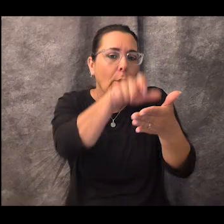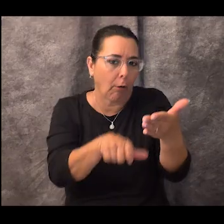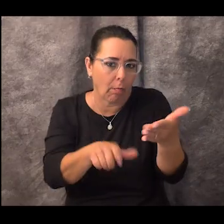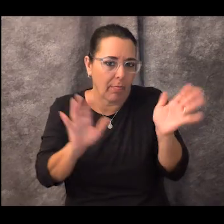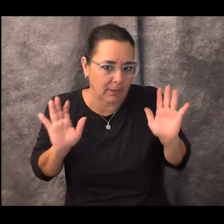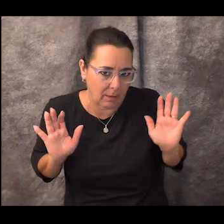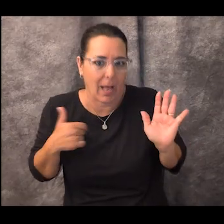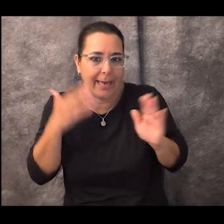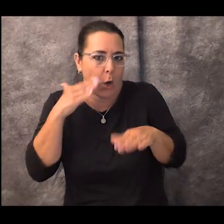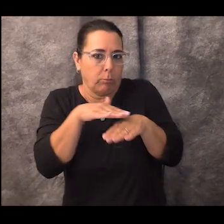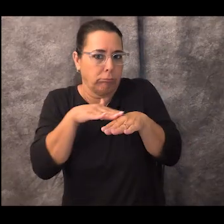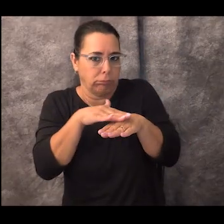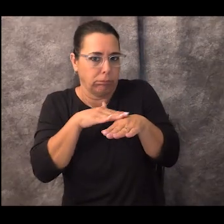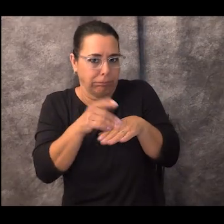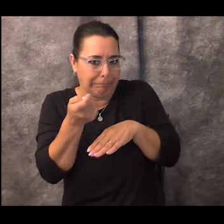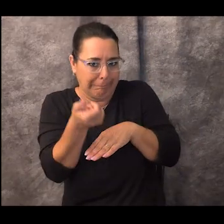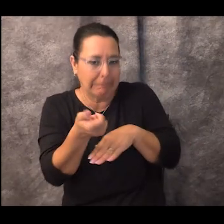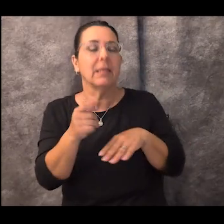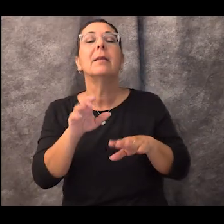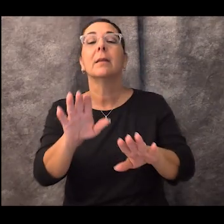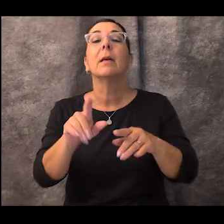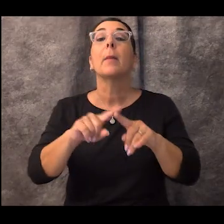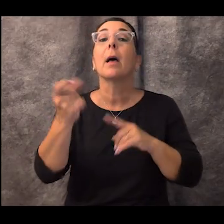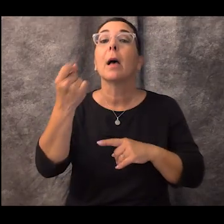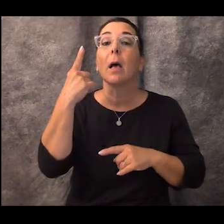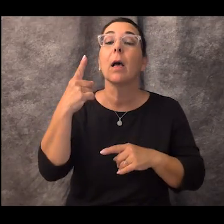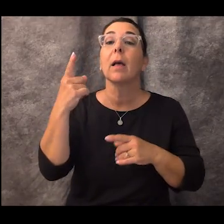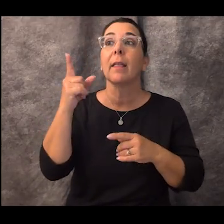You know, don't quote me, but they have apparently voted electronically,